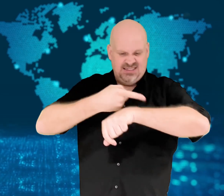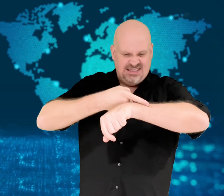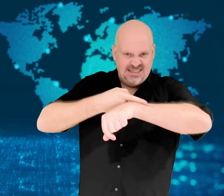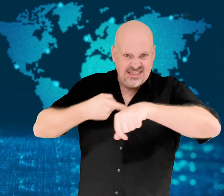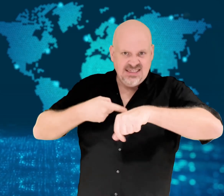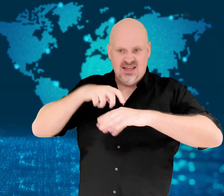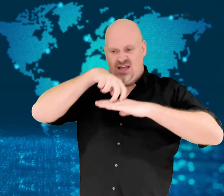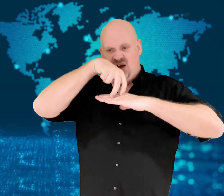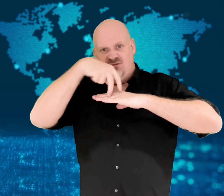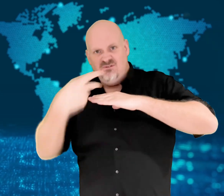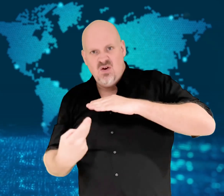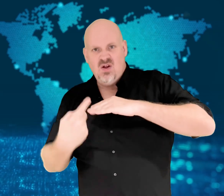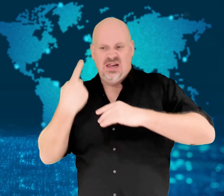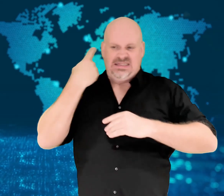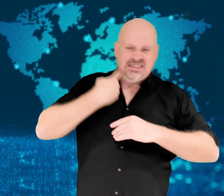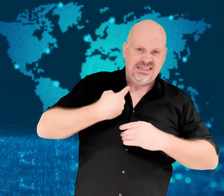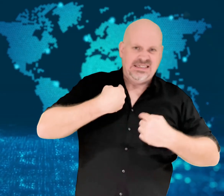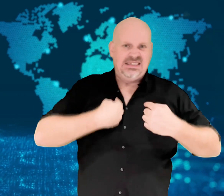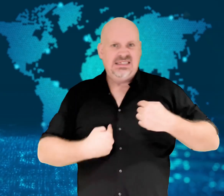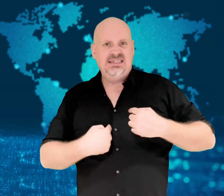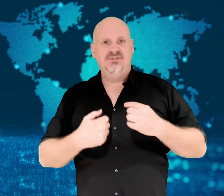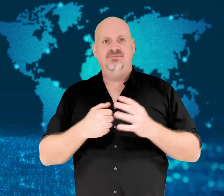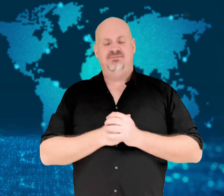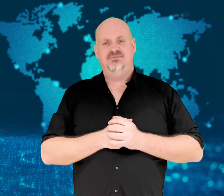injured from cuts and falls.